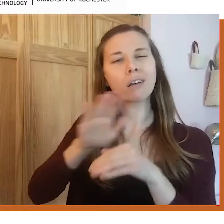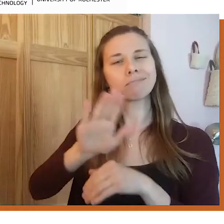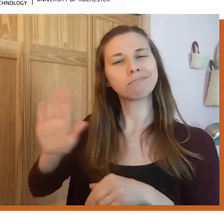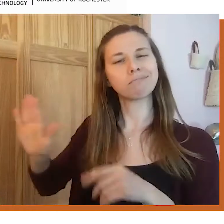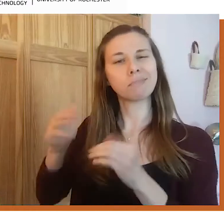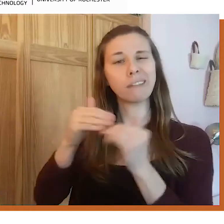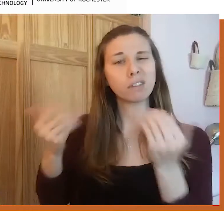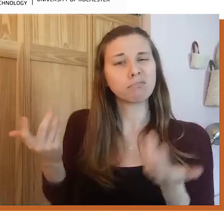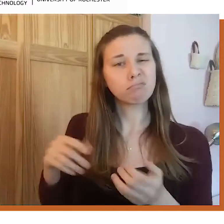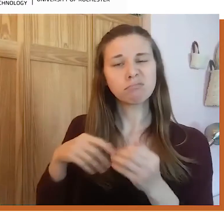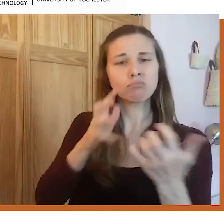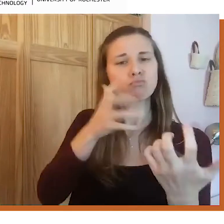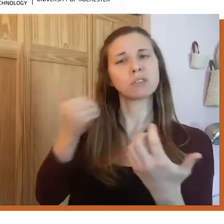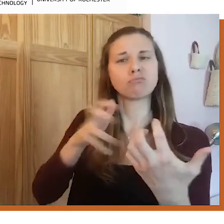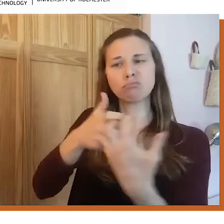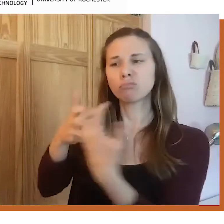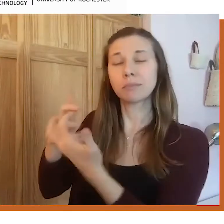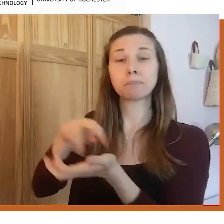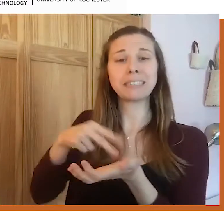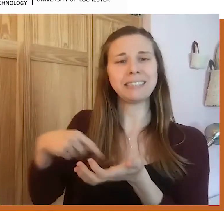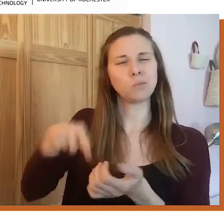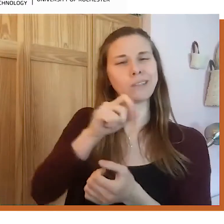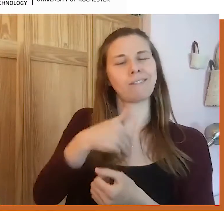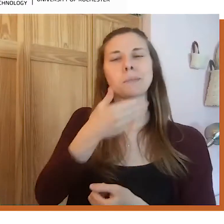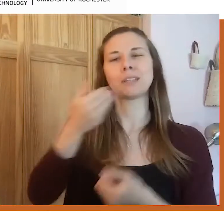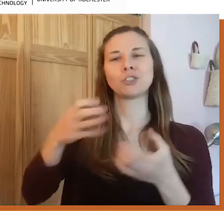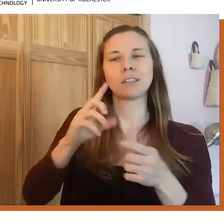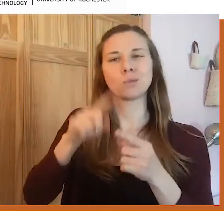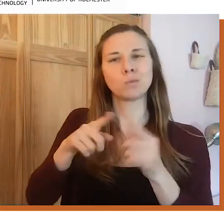that they were learning from, a different textbook, so we were all at different levels,